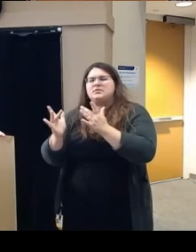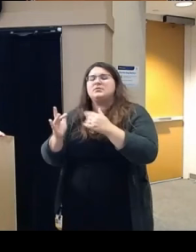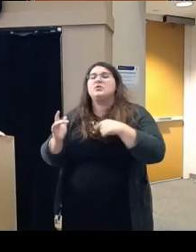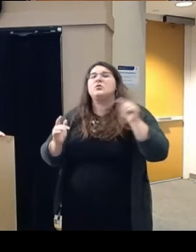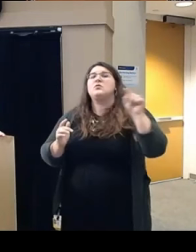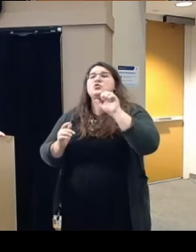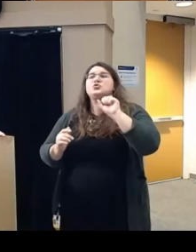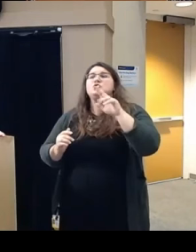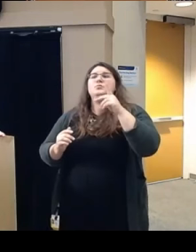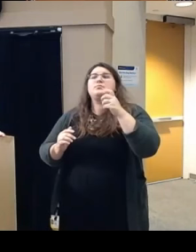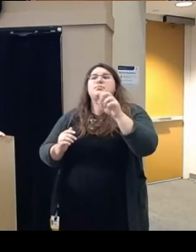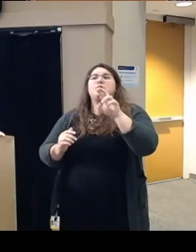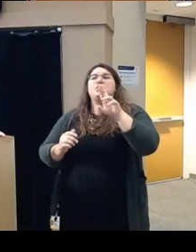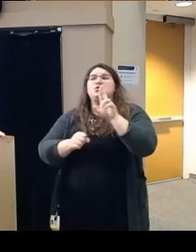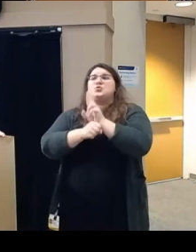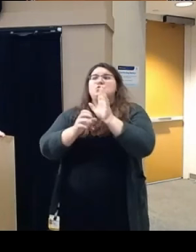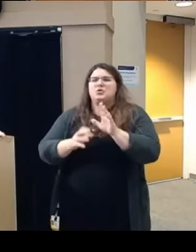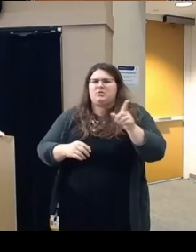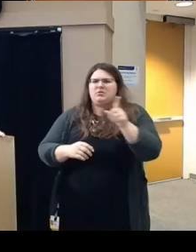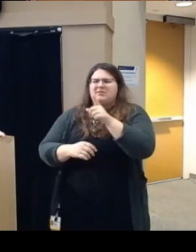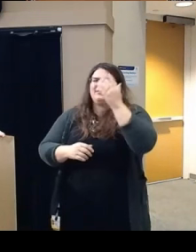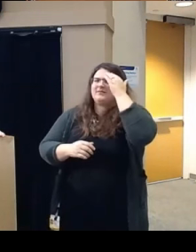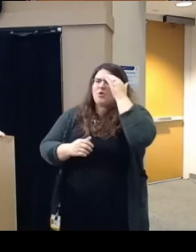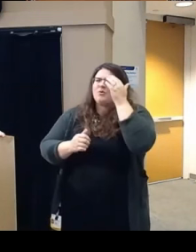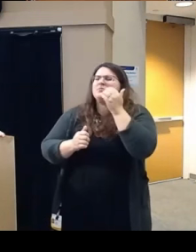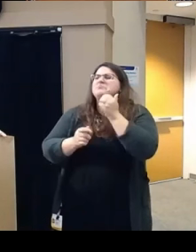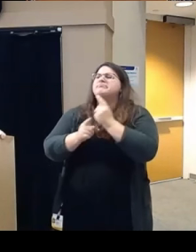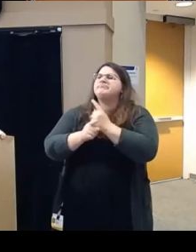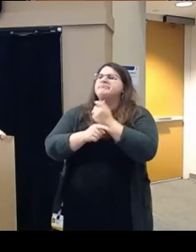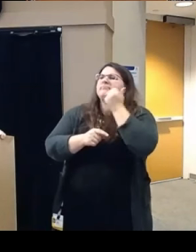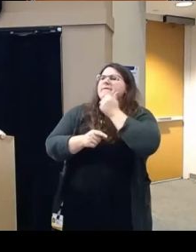of those pieces that I was mentioning in terms of what do you put when there's a wild card in